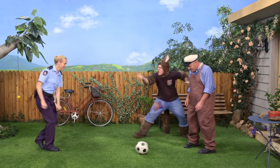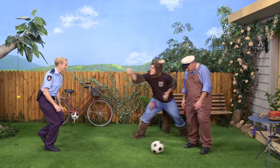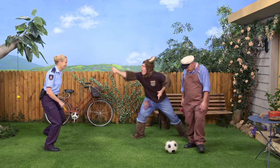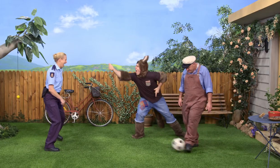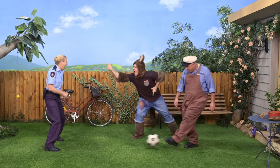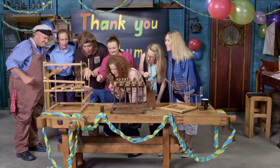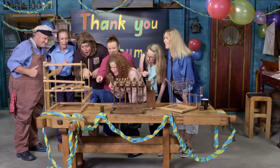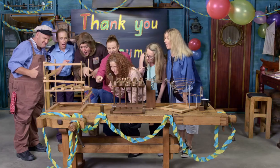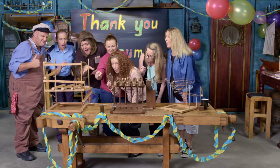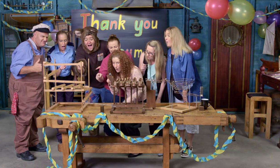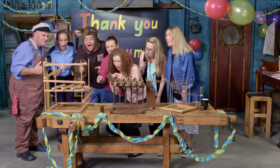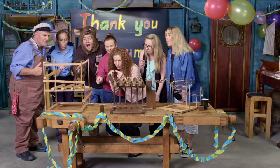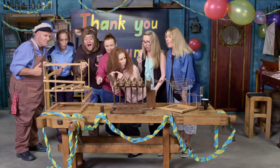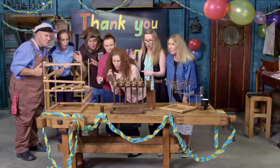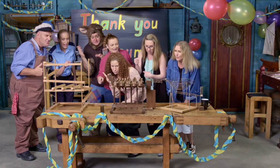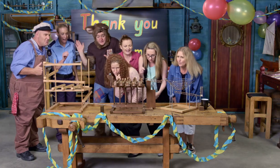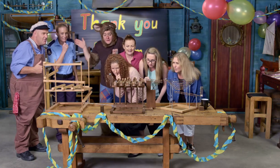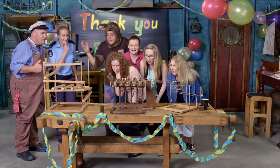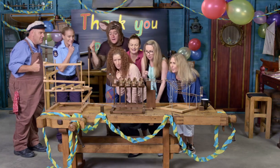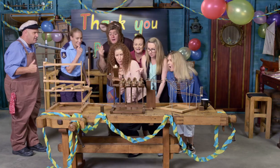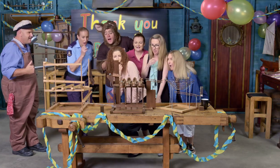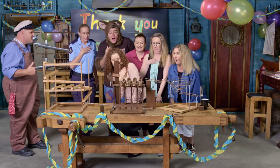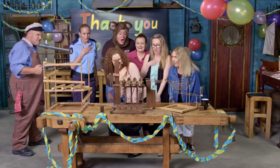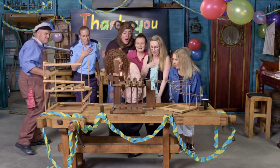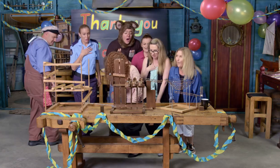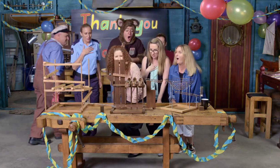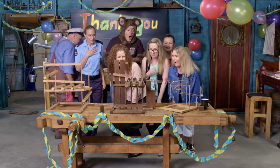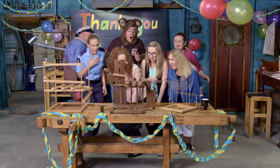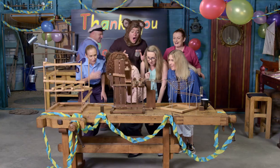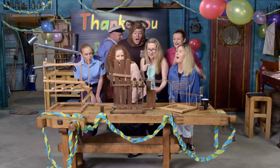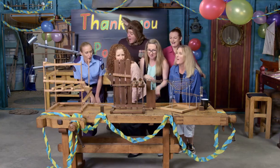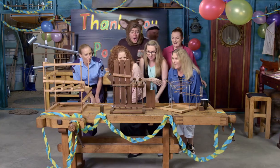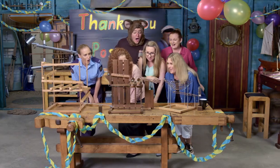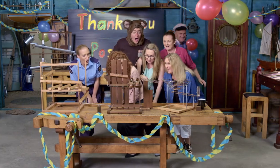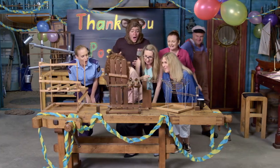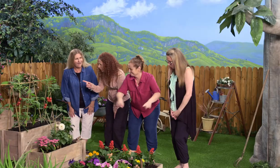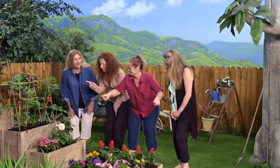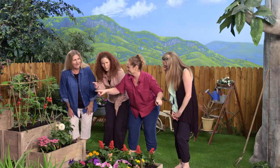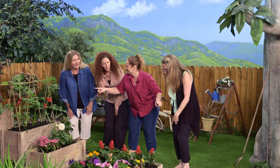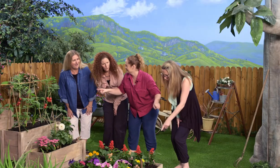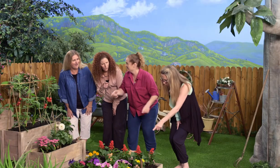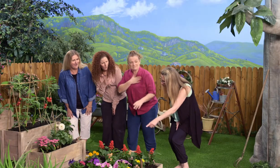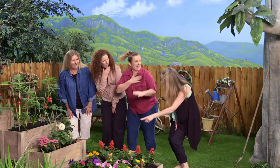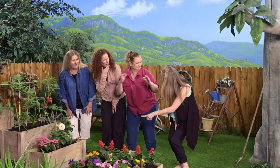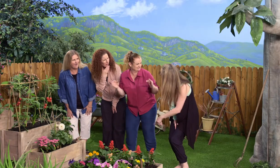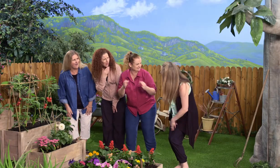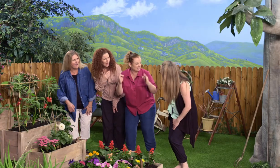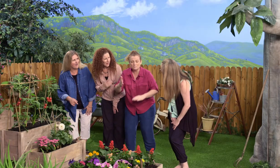Oh, good job! Oh, quickly, come across. Look! Wow! Ladies, look, this is my garden.